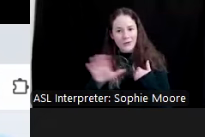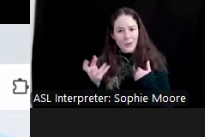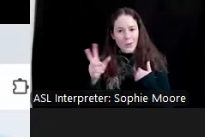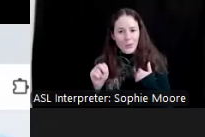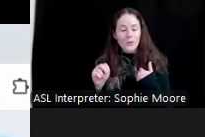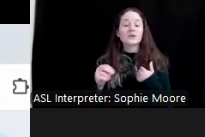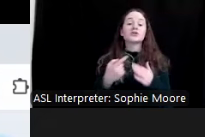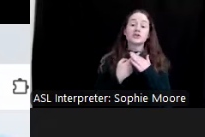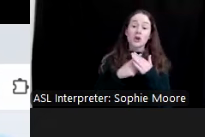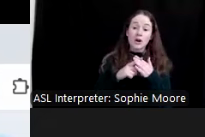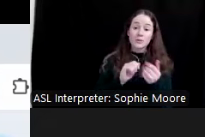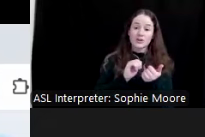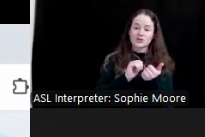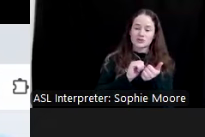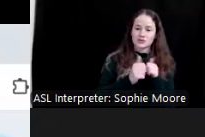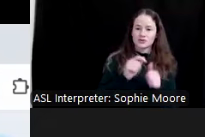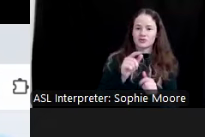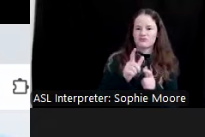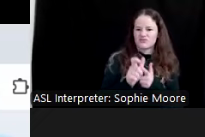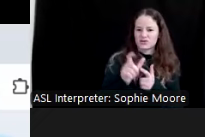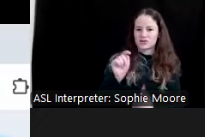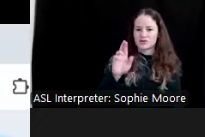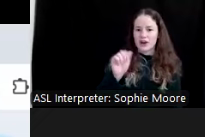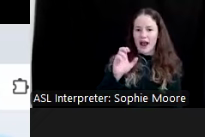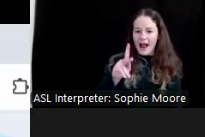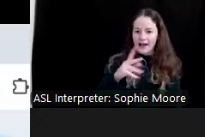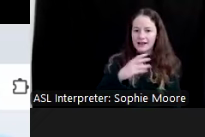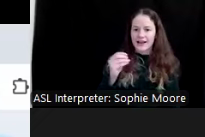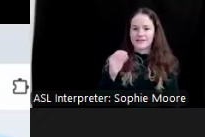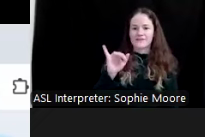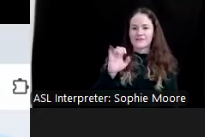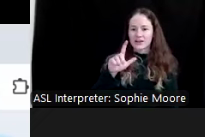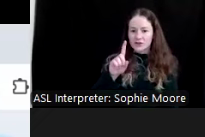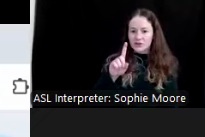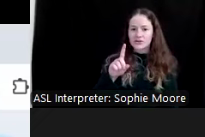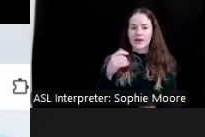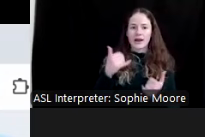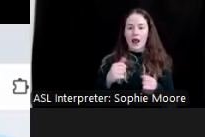into so many sports I can't even keep track of them right now. Um so it's a really